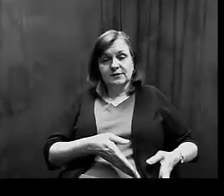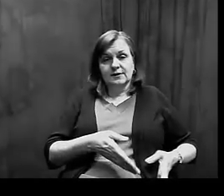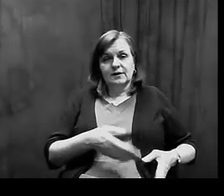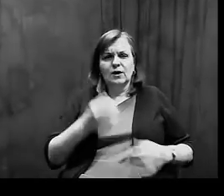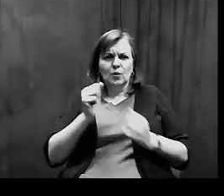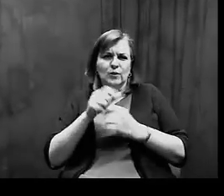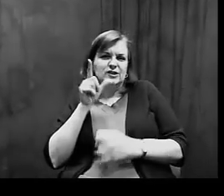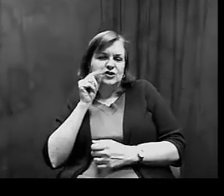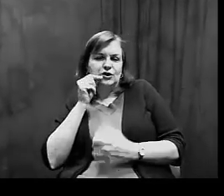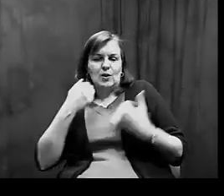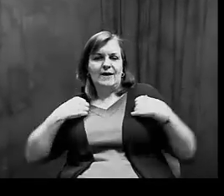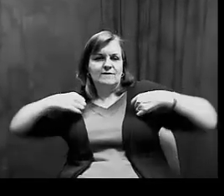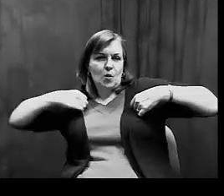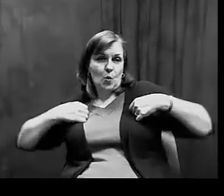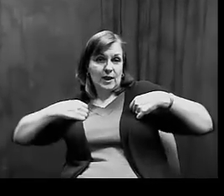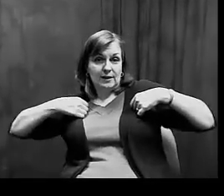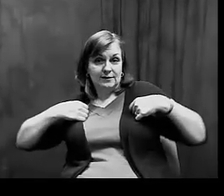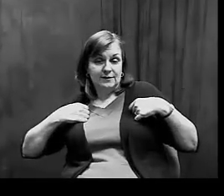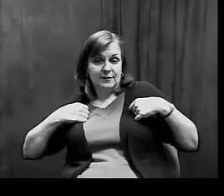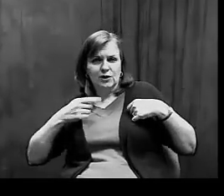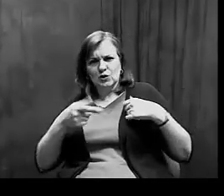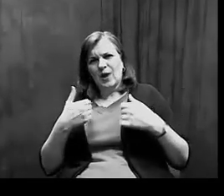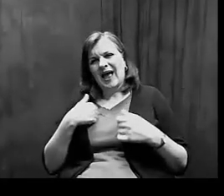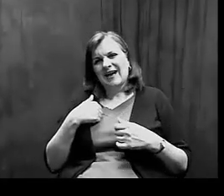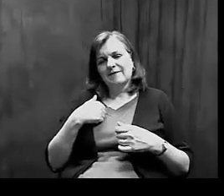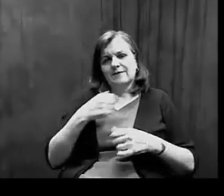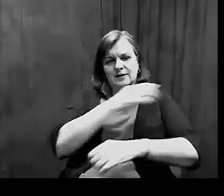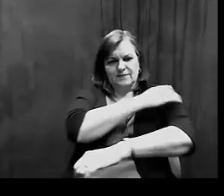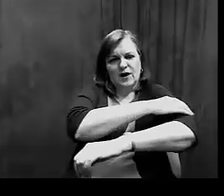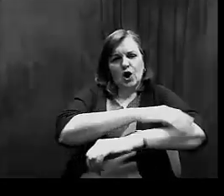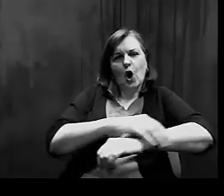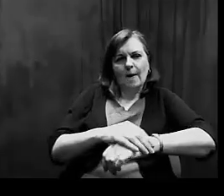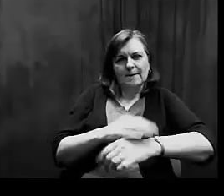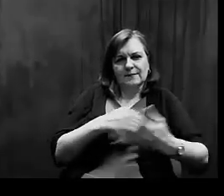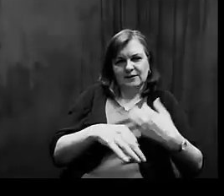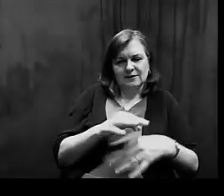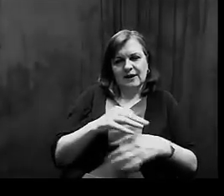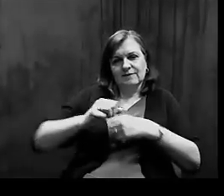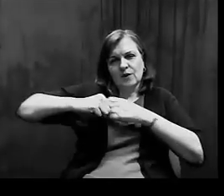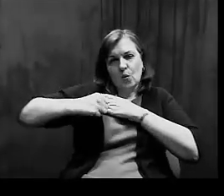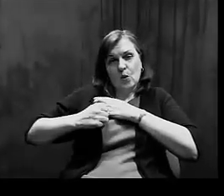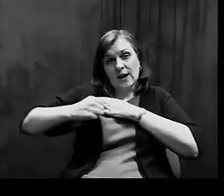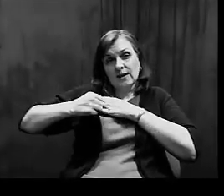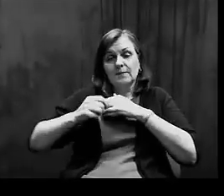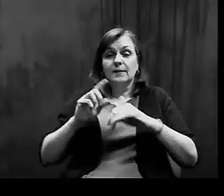or it could be wings you technically have a version of a wing - right - your arms